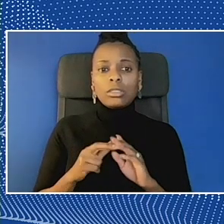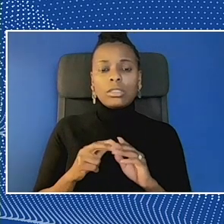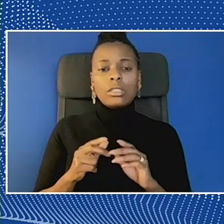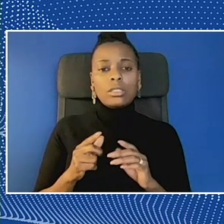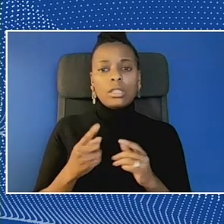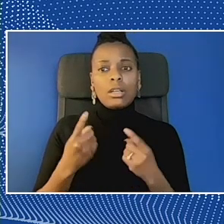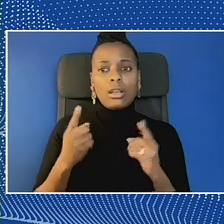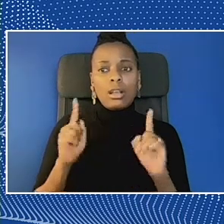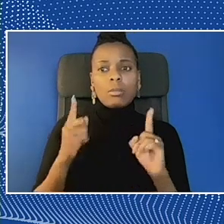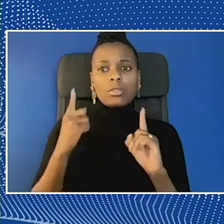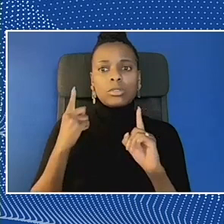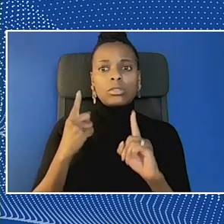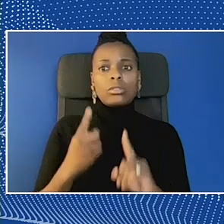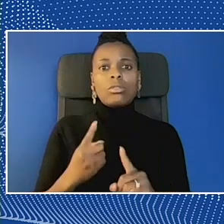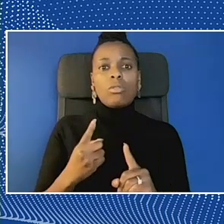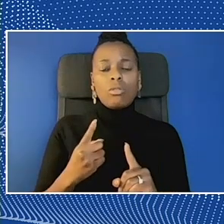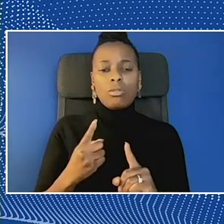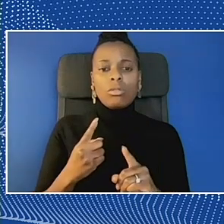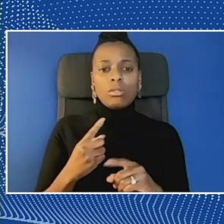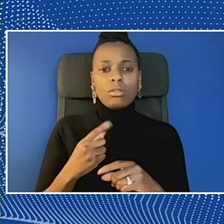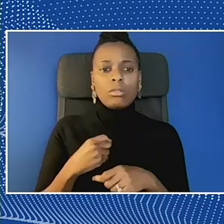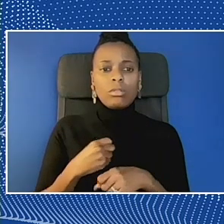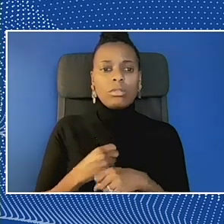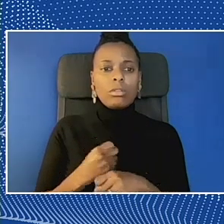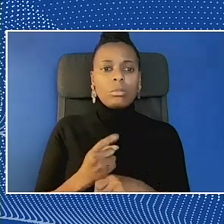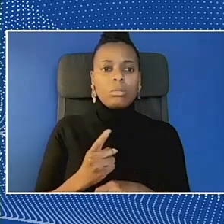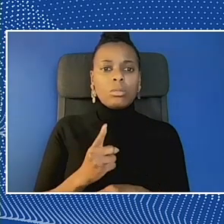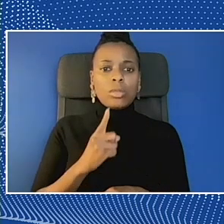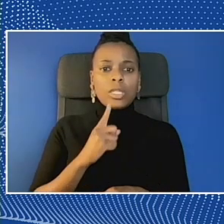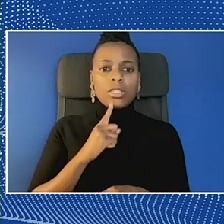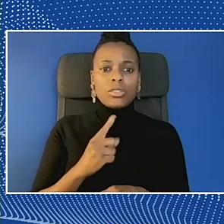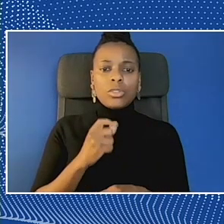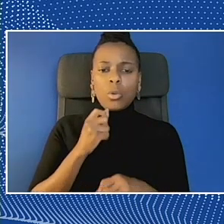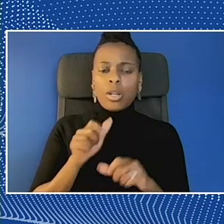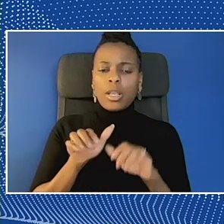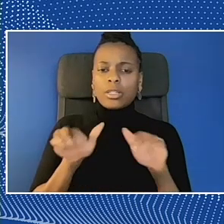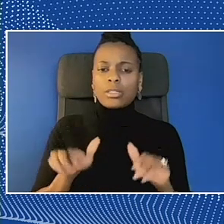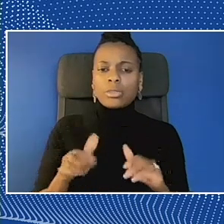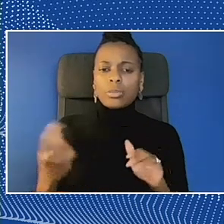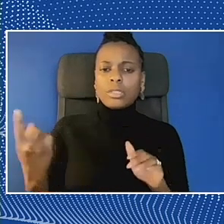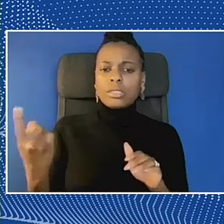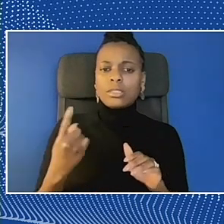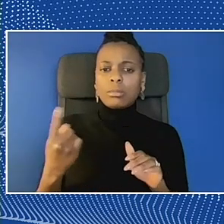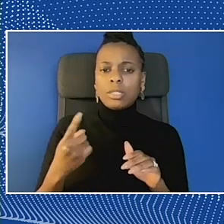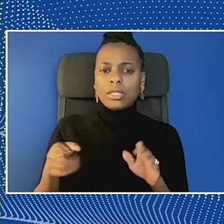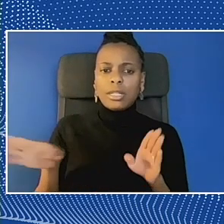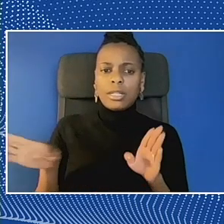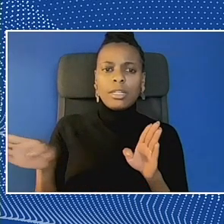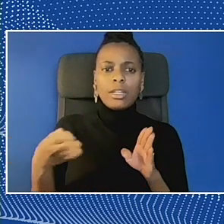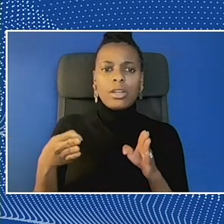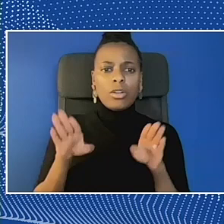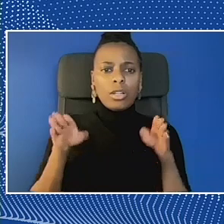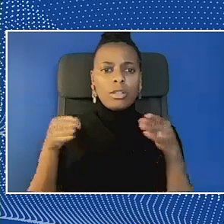making sure that we're not doing something that would narrowly focus the regulation before we have all the information, or